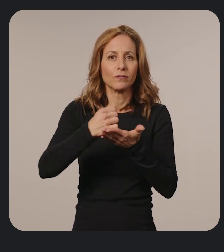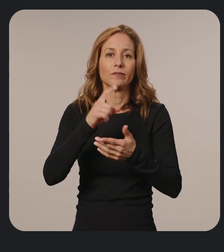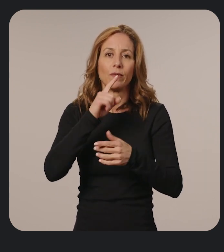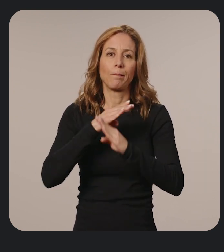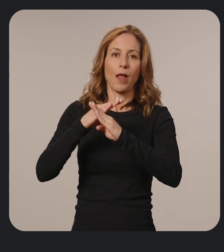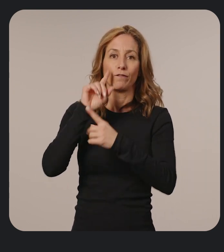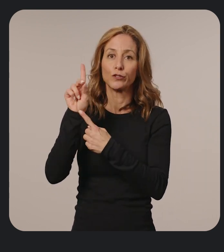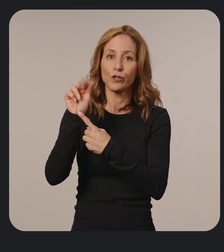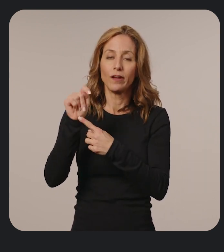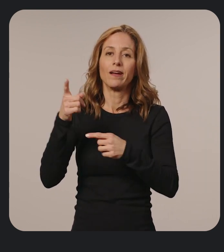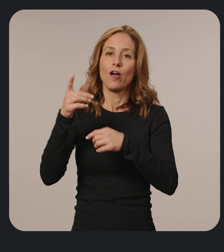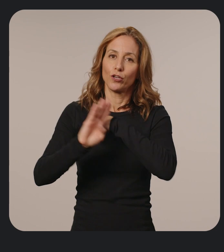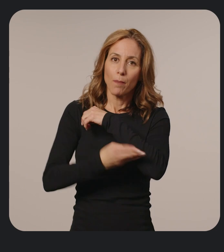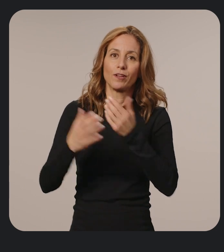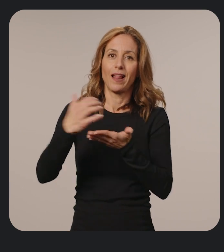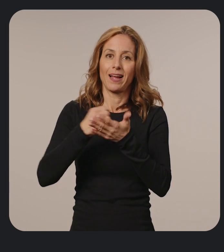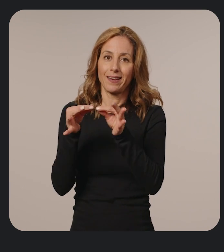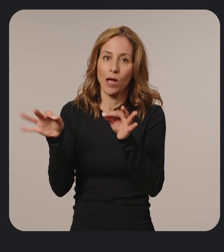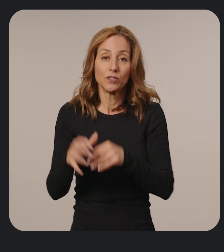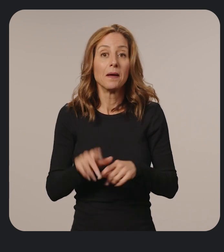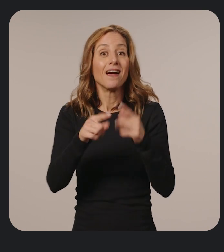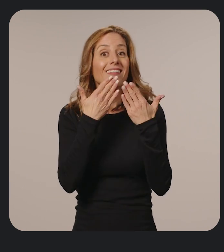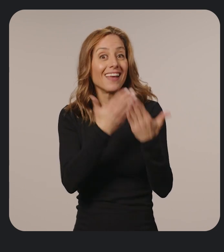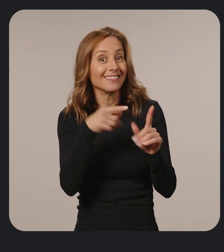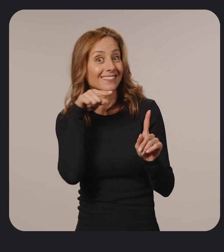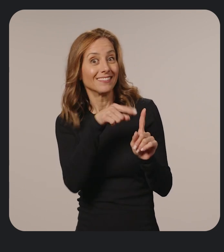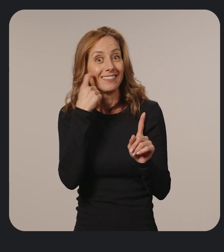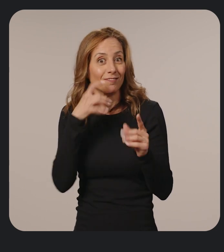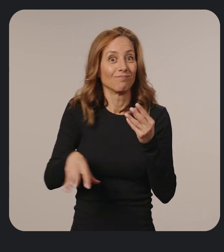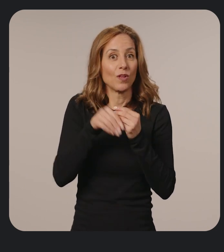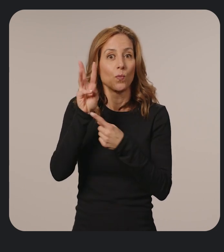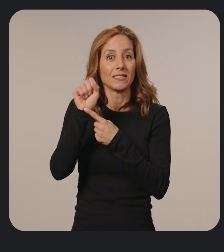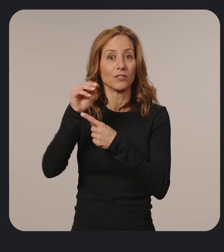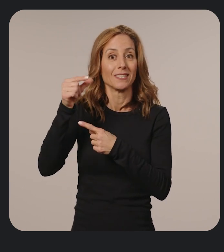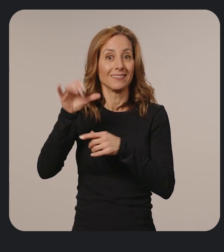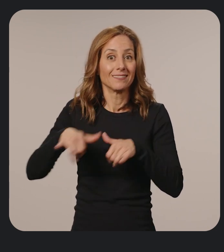is a blocker for Dart, a garbage-collected language. But thanks to the recently-adopted Wasm GC